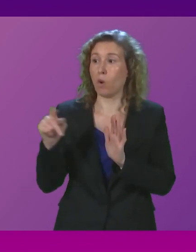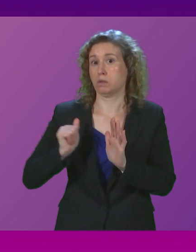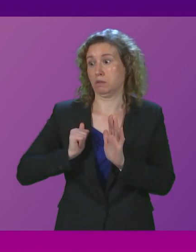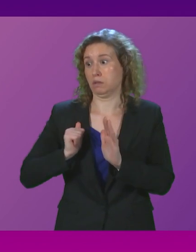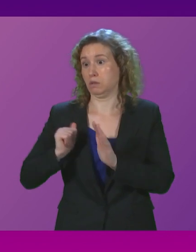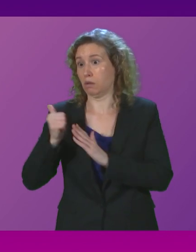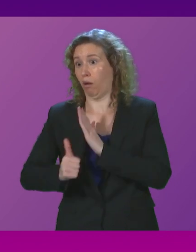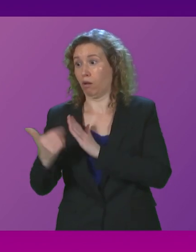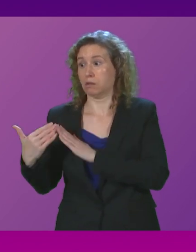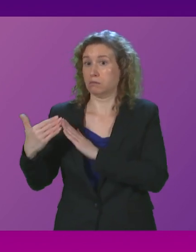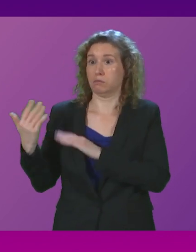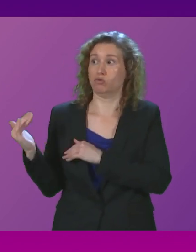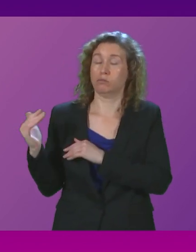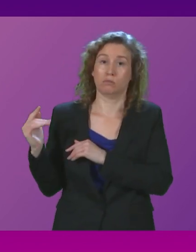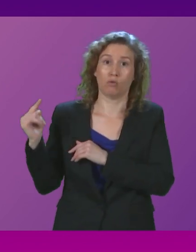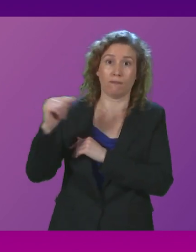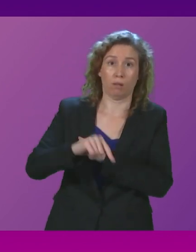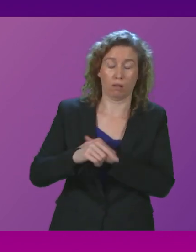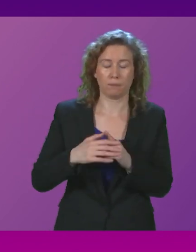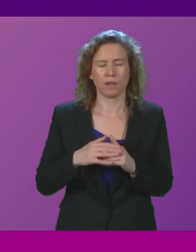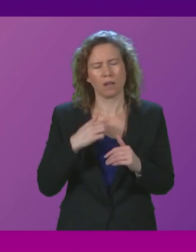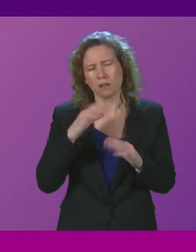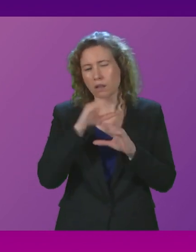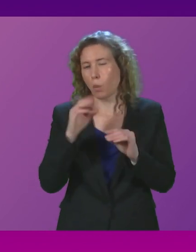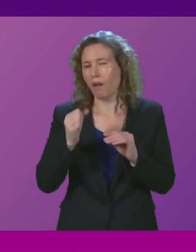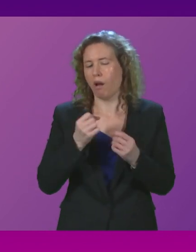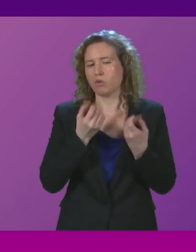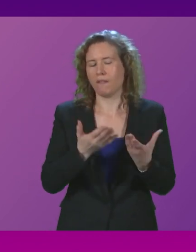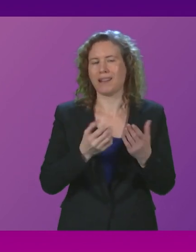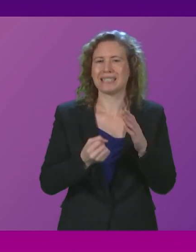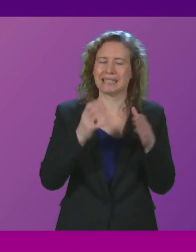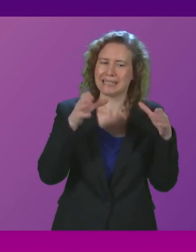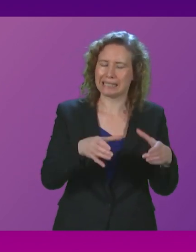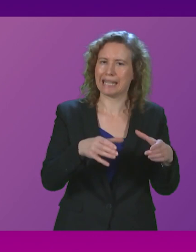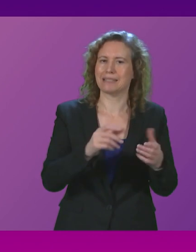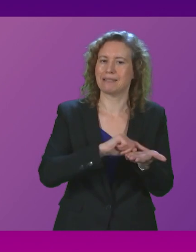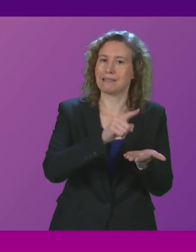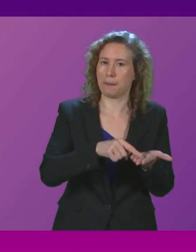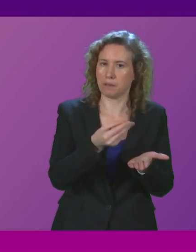I can also confirm that we are providing a dedicated capital fund of up to £50 million,